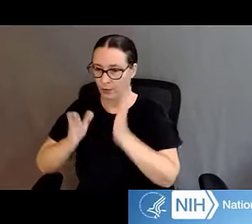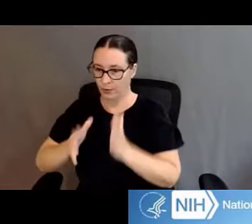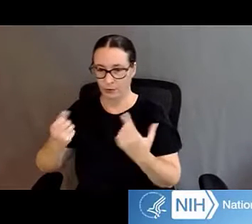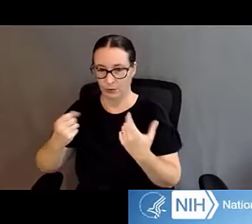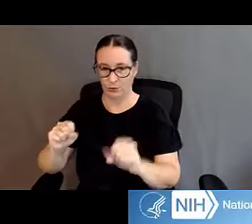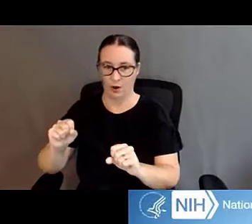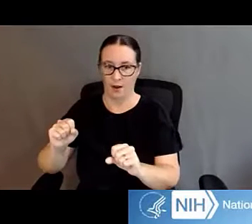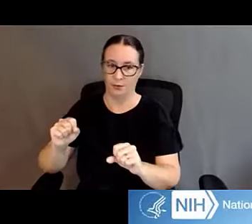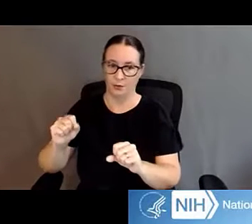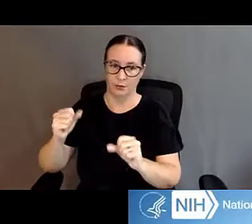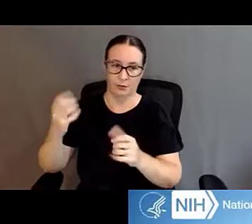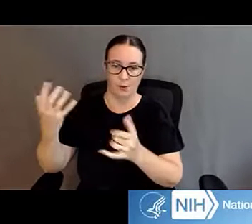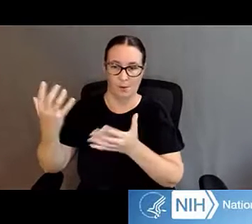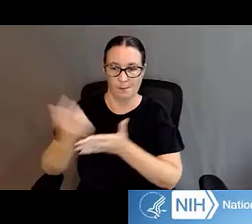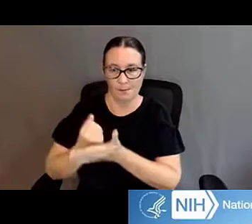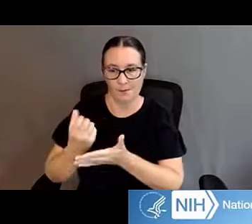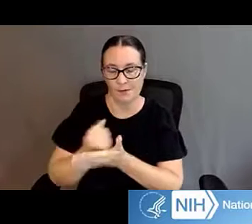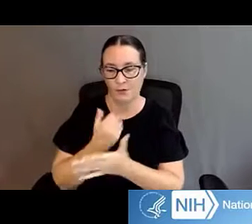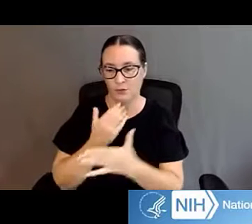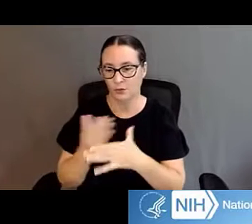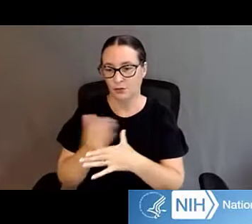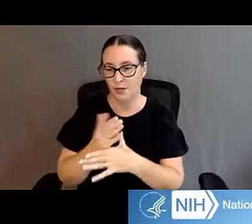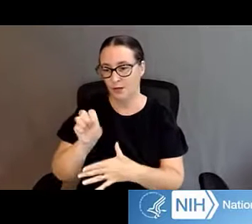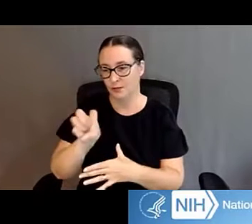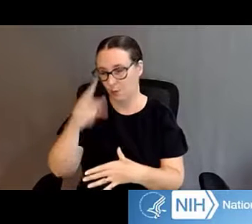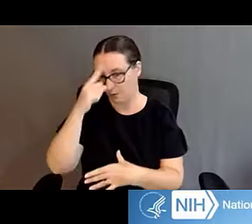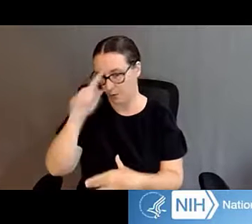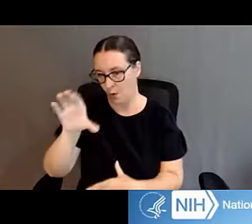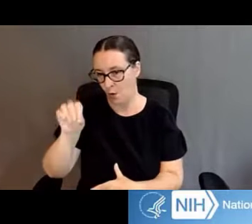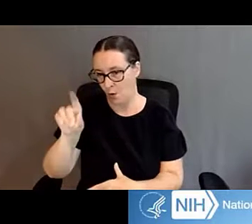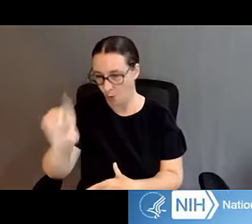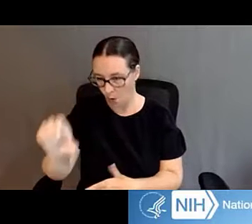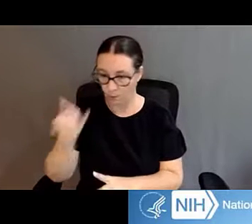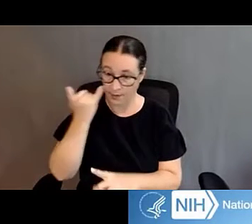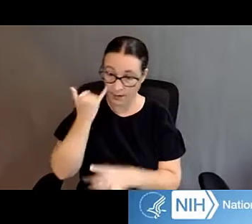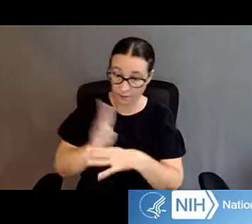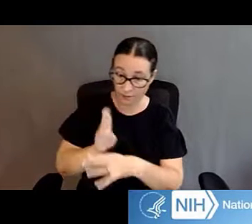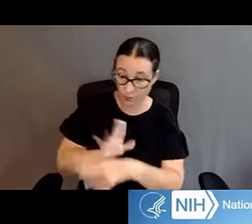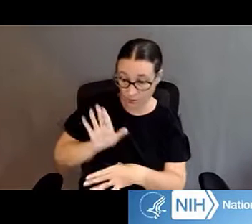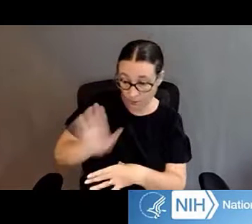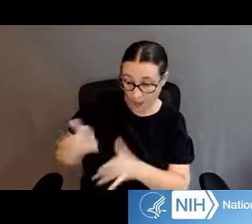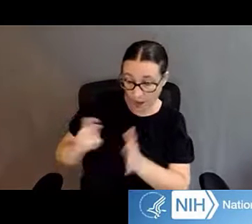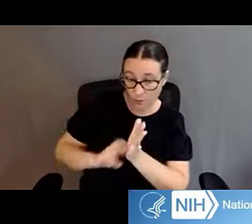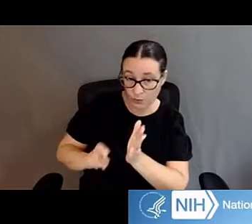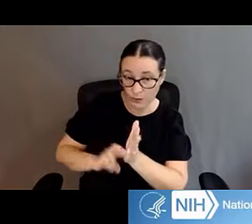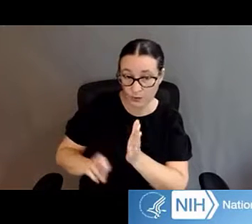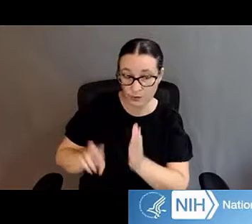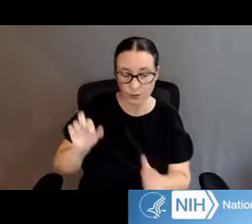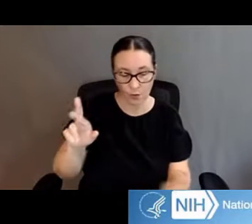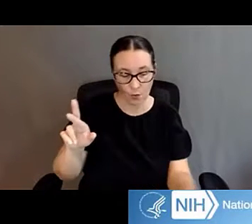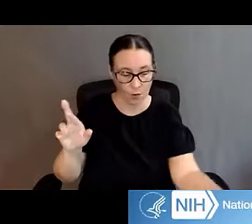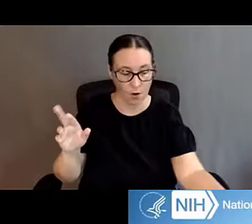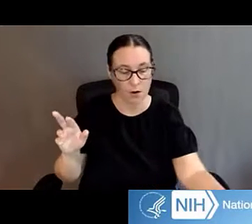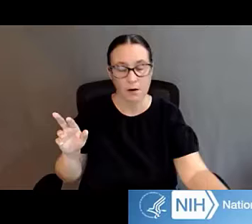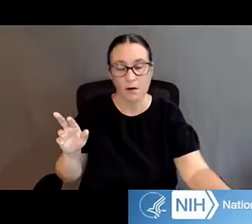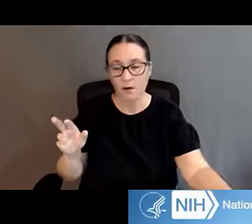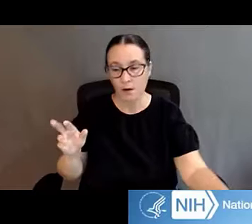sharing of software or code either that are used in the research or that are the products of research itself.